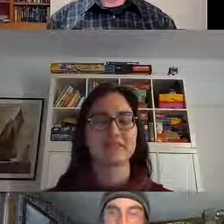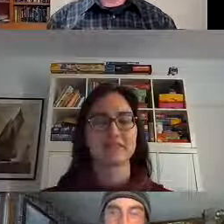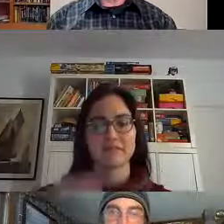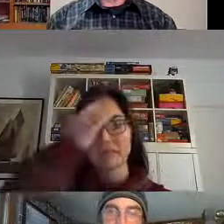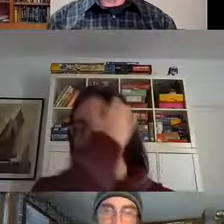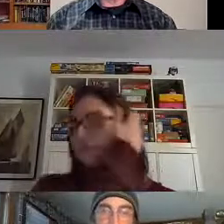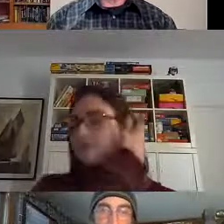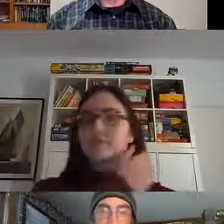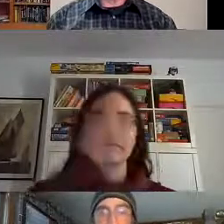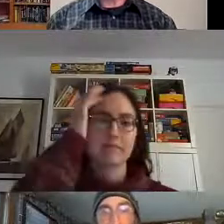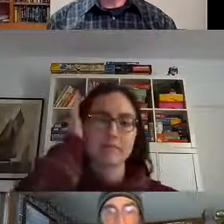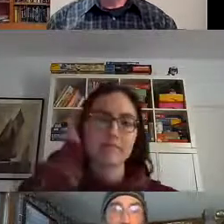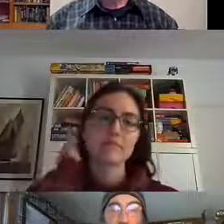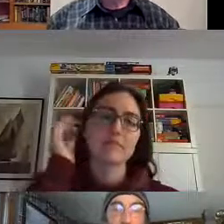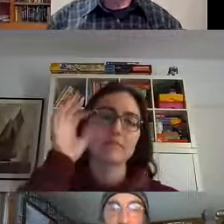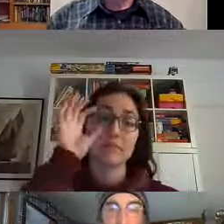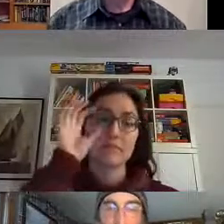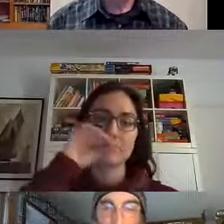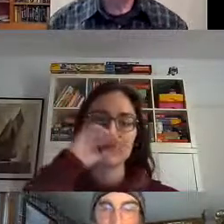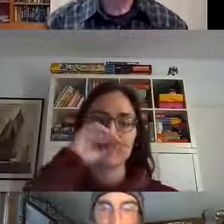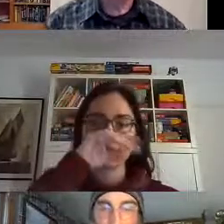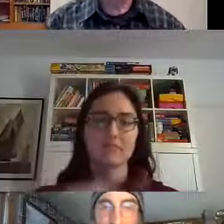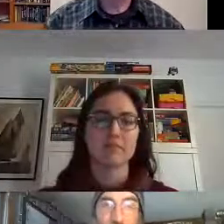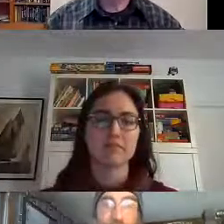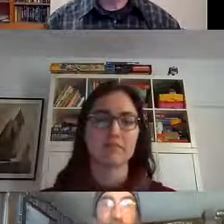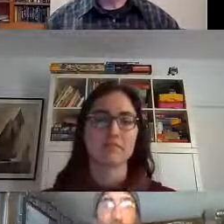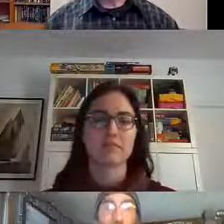Um, but he gets into more details about the food they get,